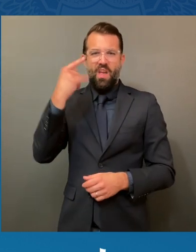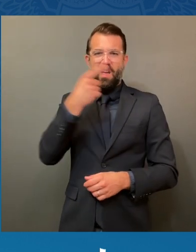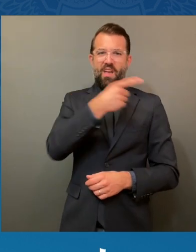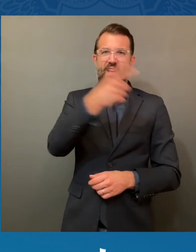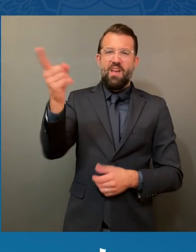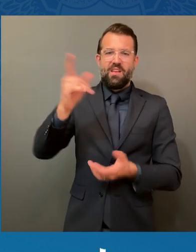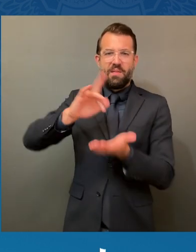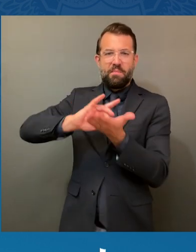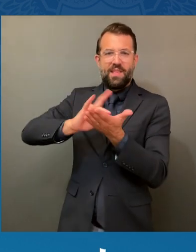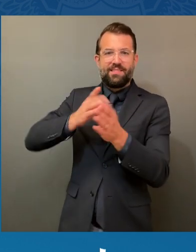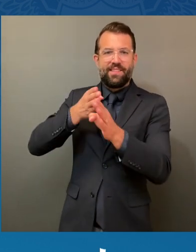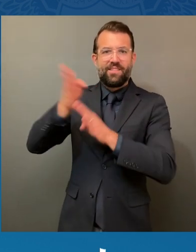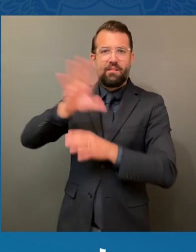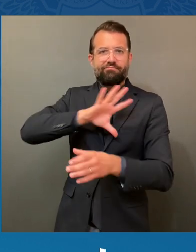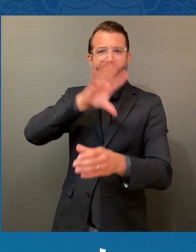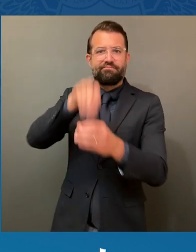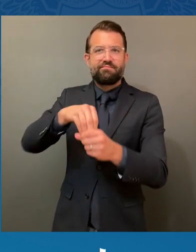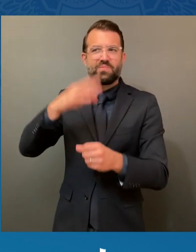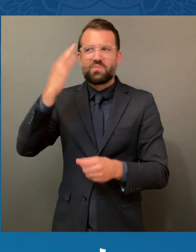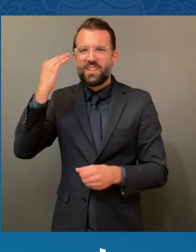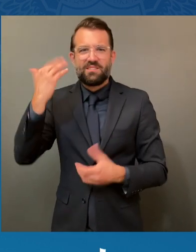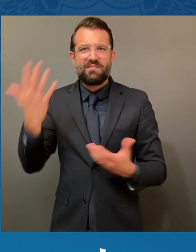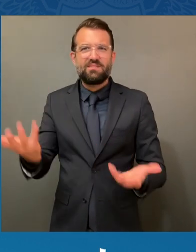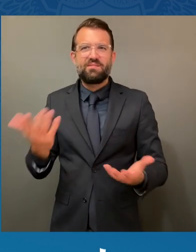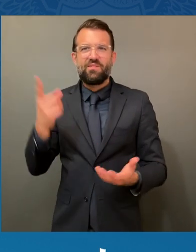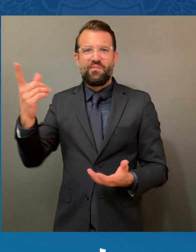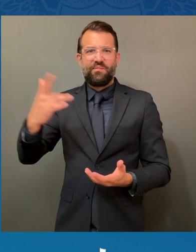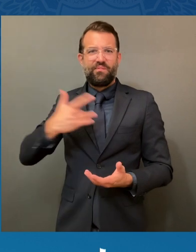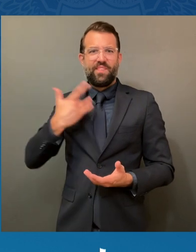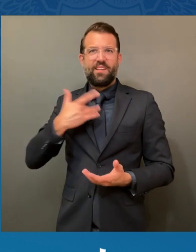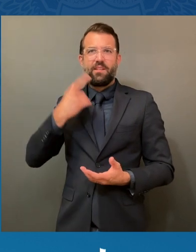their sense of calling and duty to heal and help.